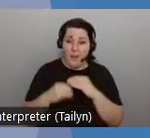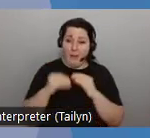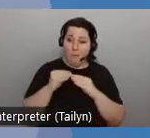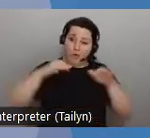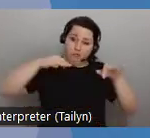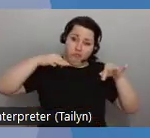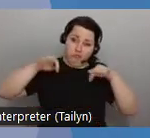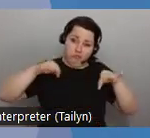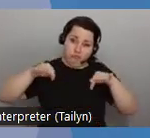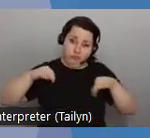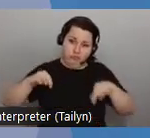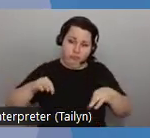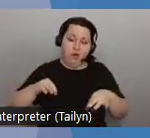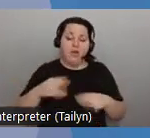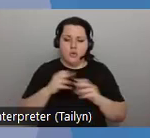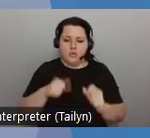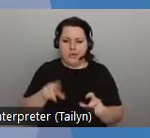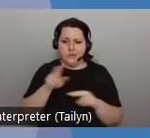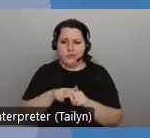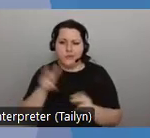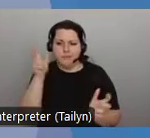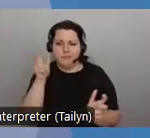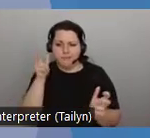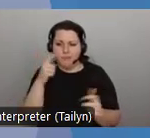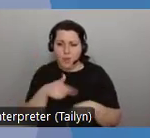You want to limit your description to a few words or a few sentences, maybe a single sentence if needed. The more